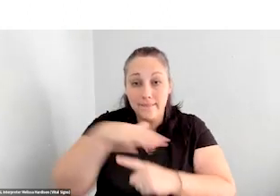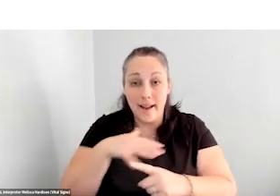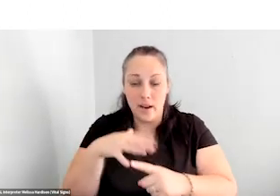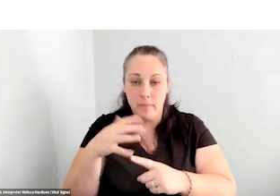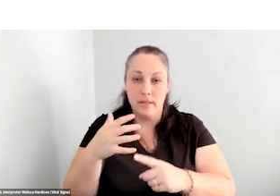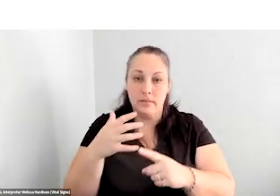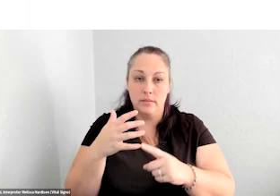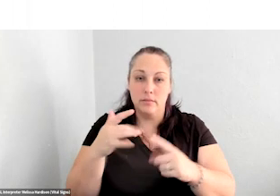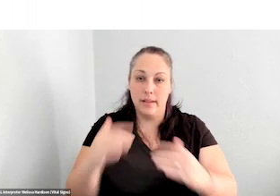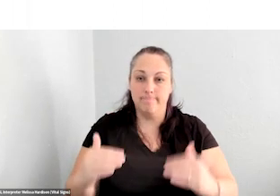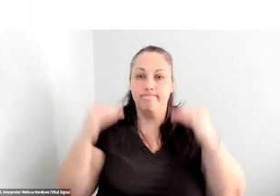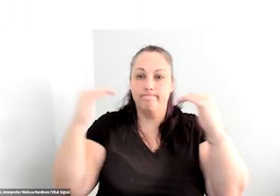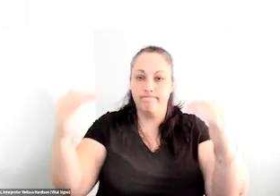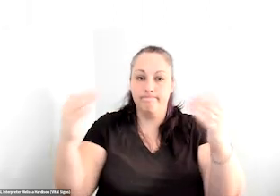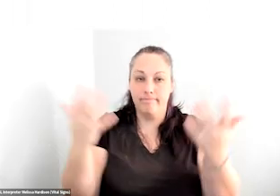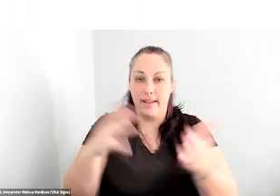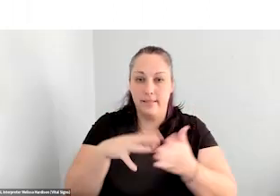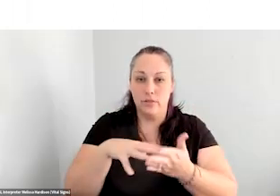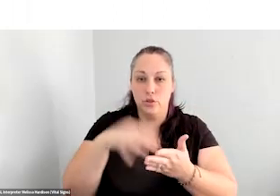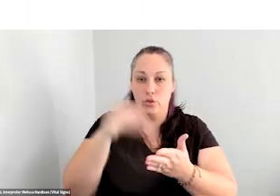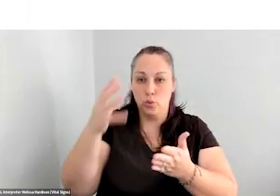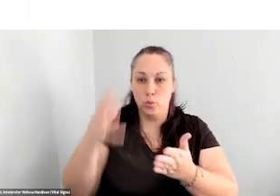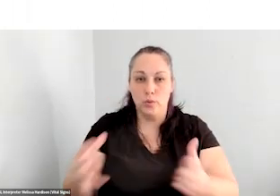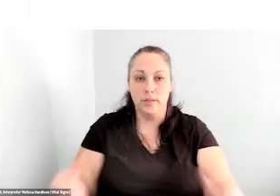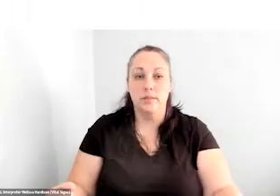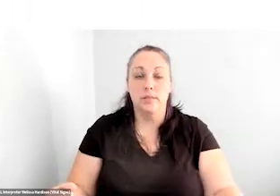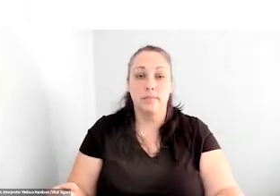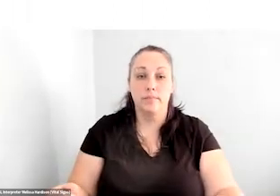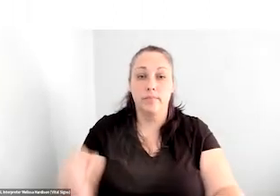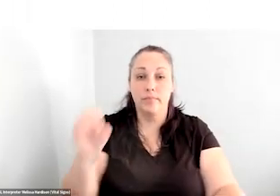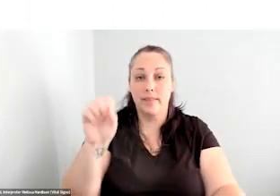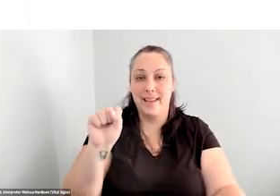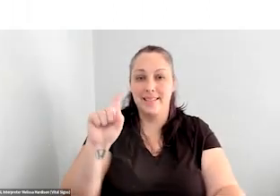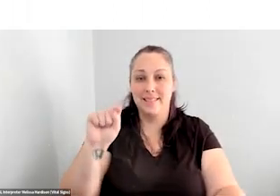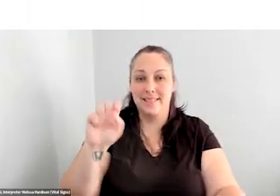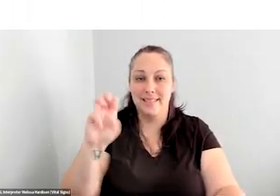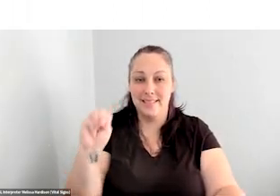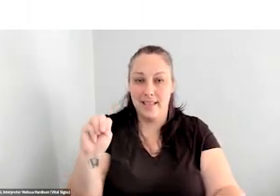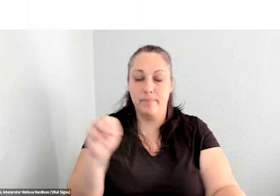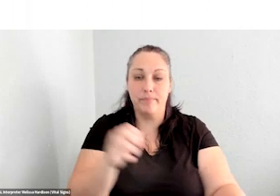The S-STEM program supports the success of low-income students with financial need.